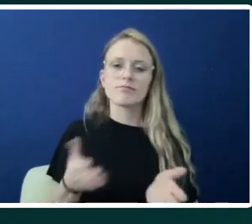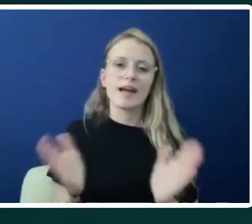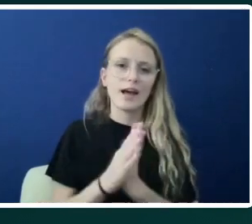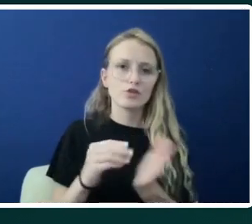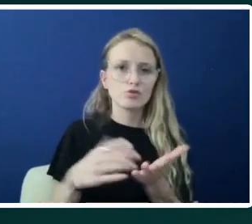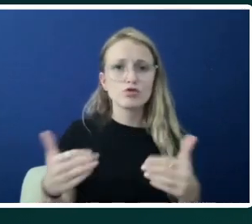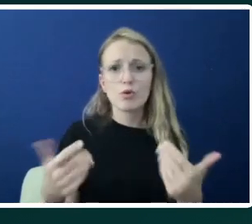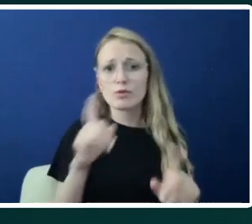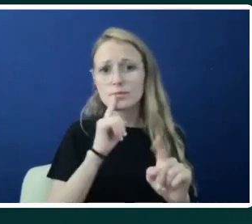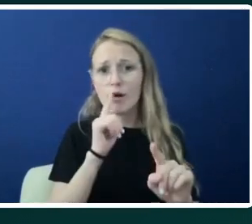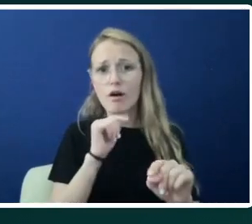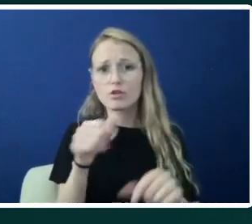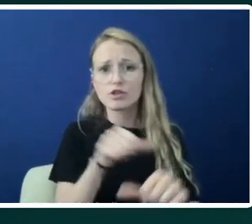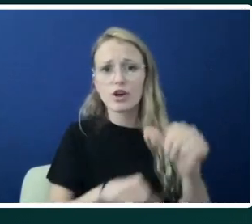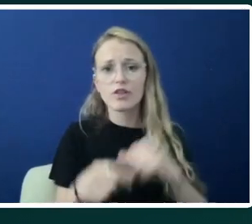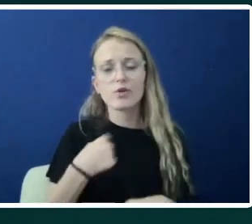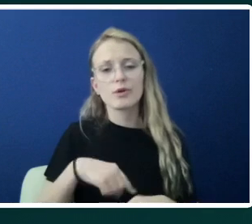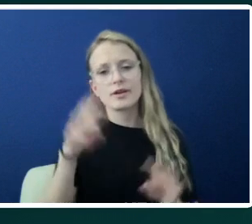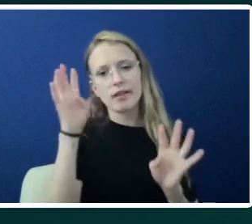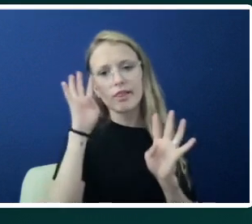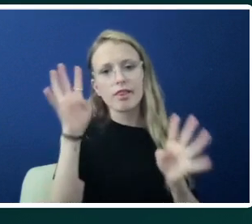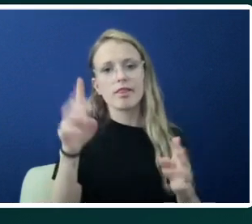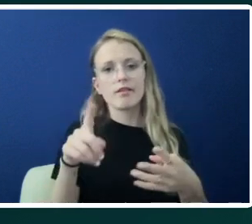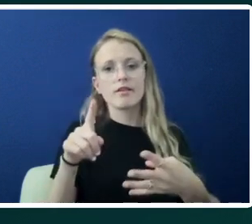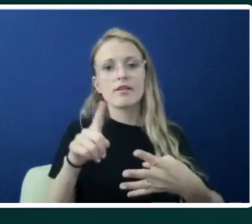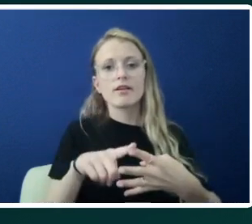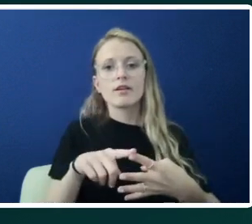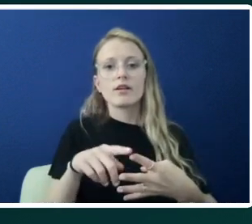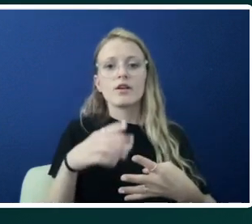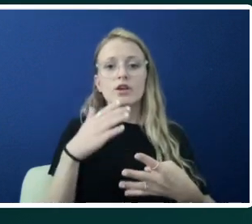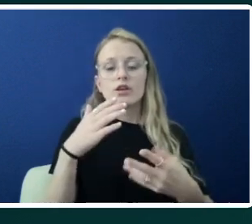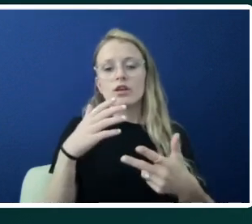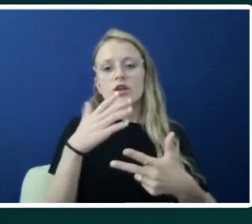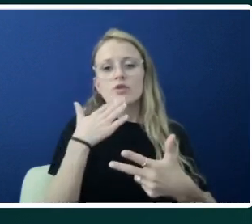three things, gratitude, bridge, and question to have them do, right? And that was like,